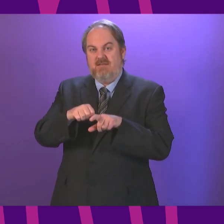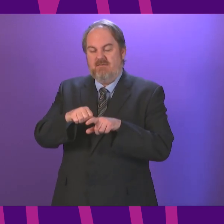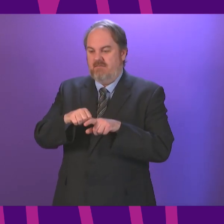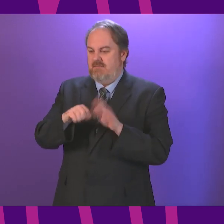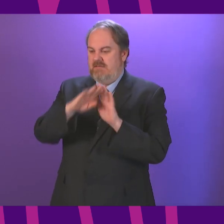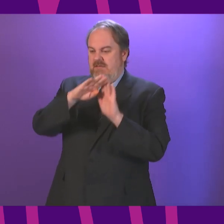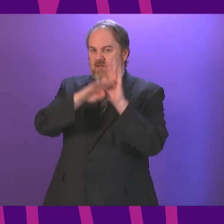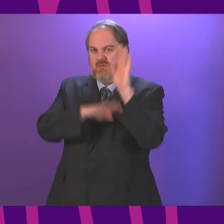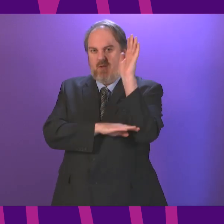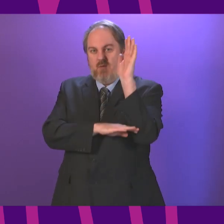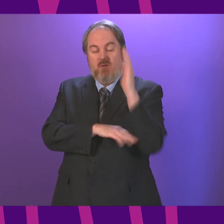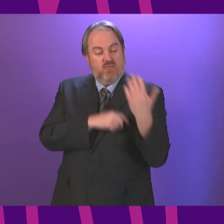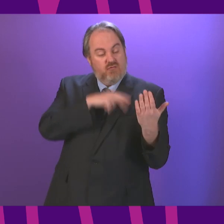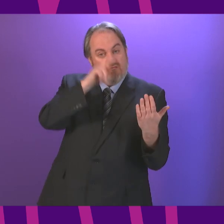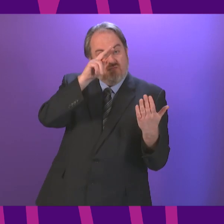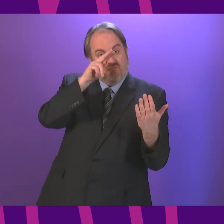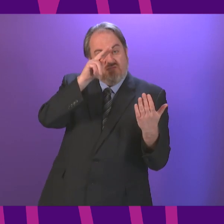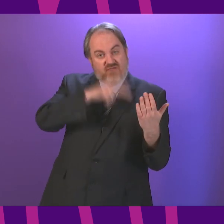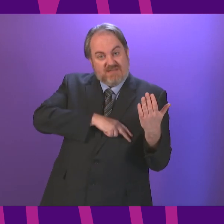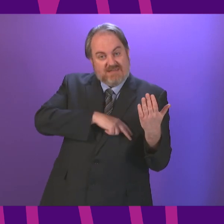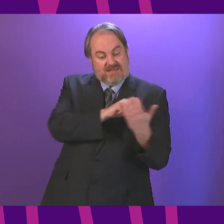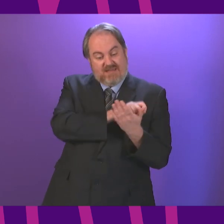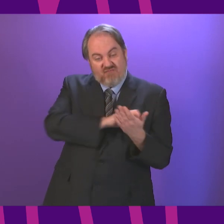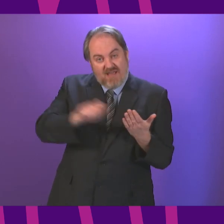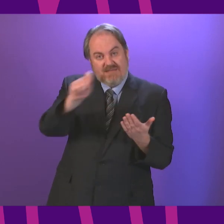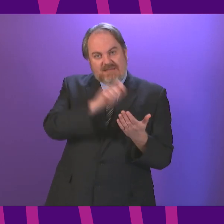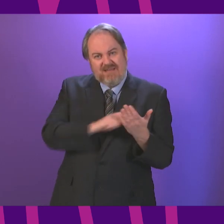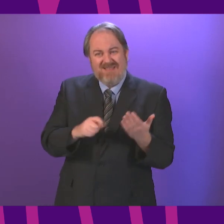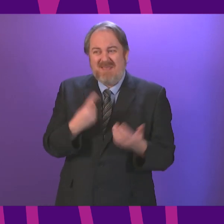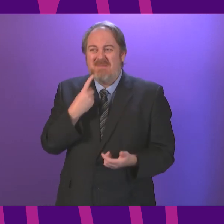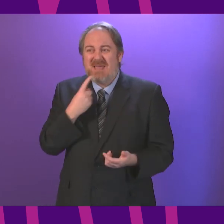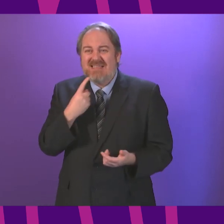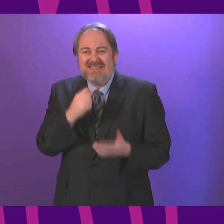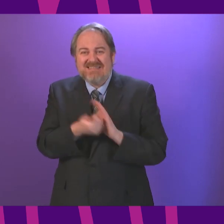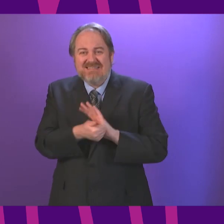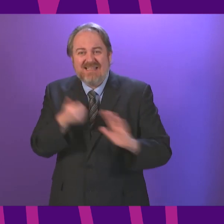Reading and writing are the basic core skills of every pupil, but the attainment gap for literacy